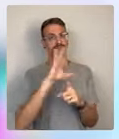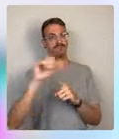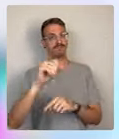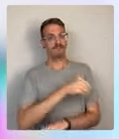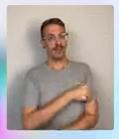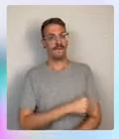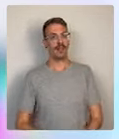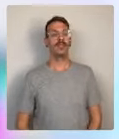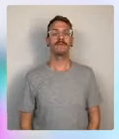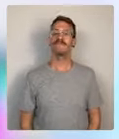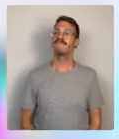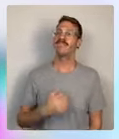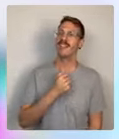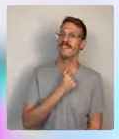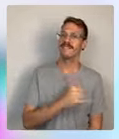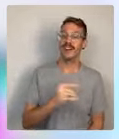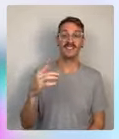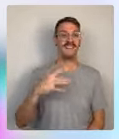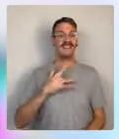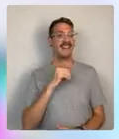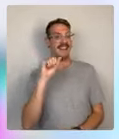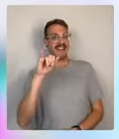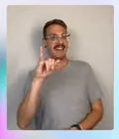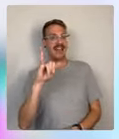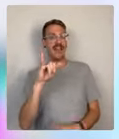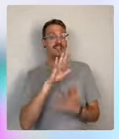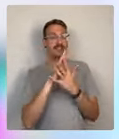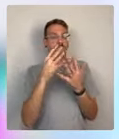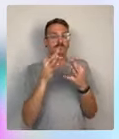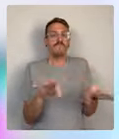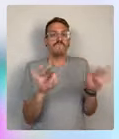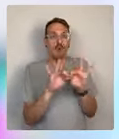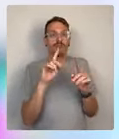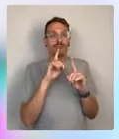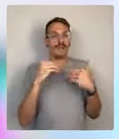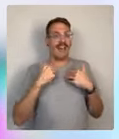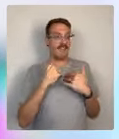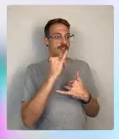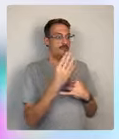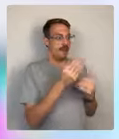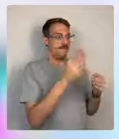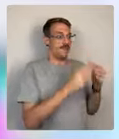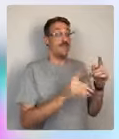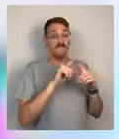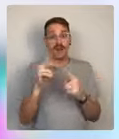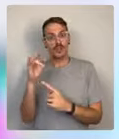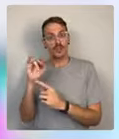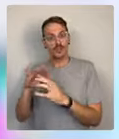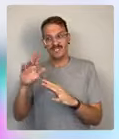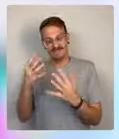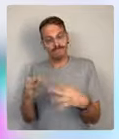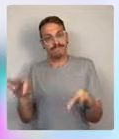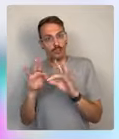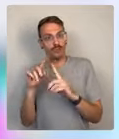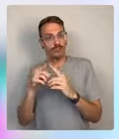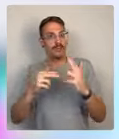So yeah, the two as a combination can be really powerful. I love it, I feel like the AI is so integral to getting the job done, but also the humans